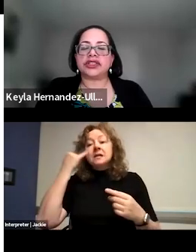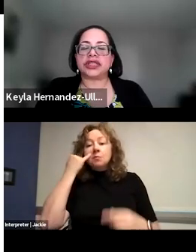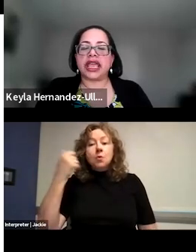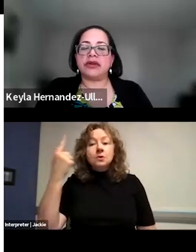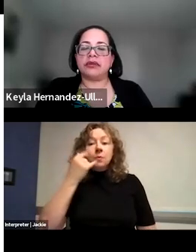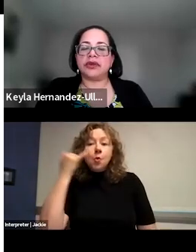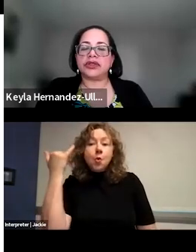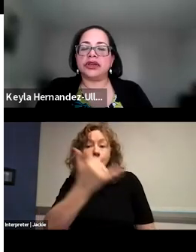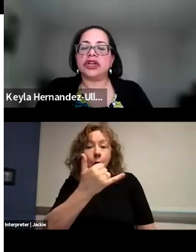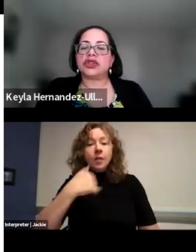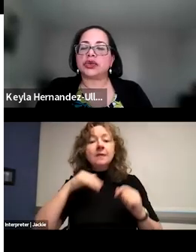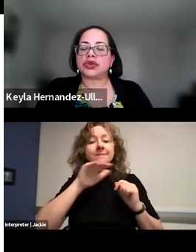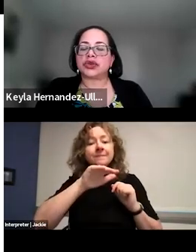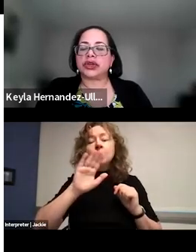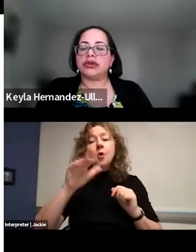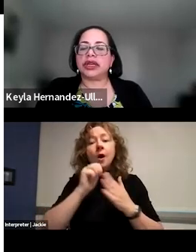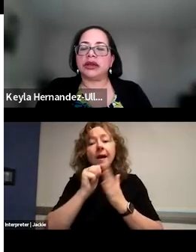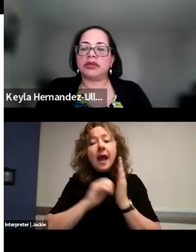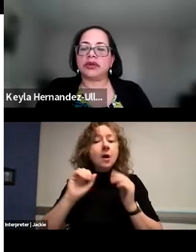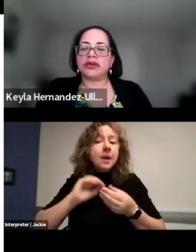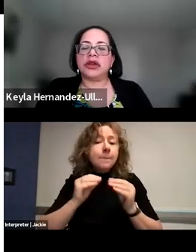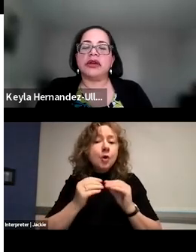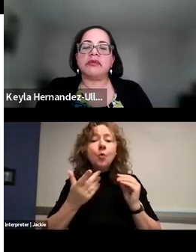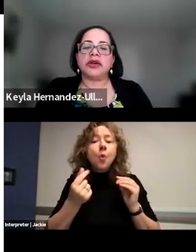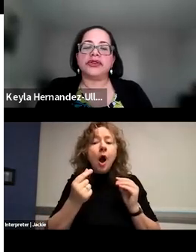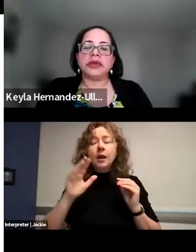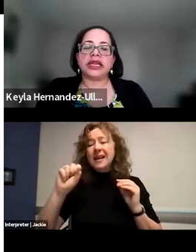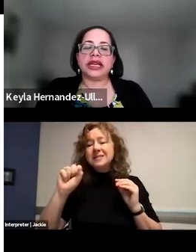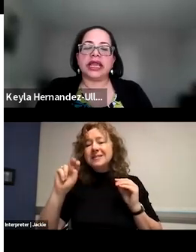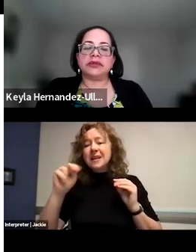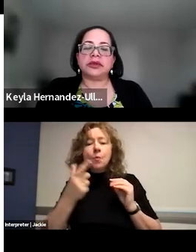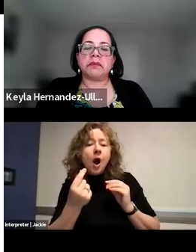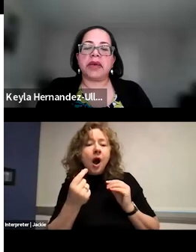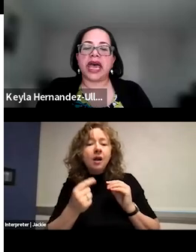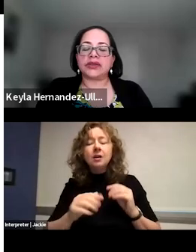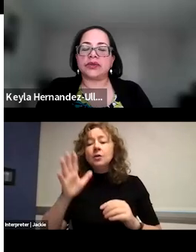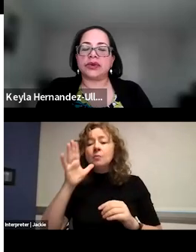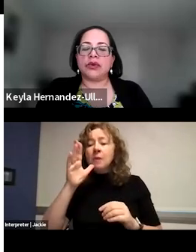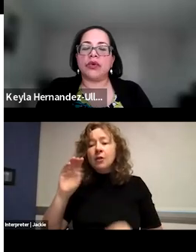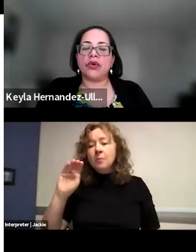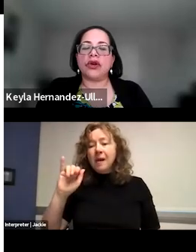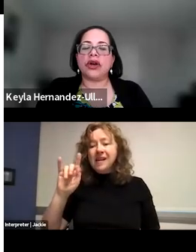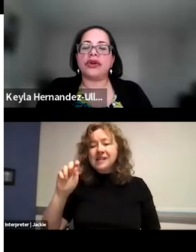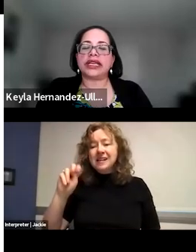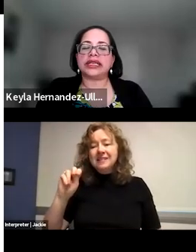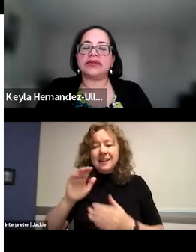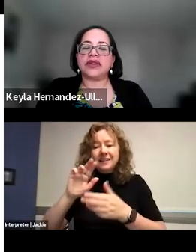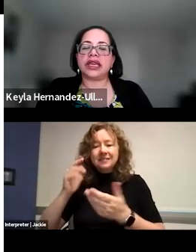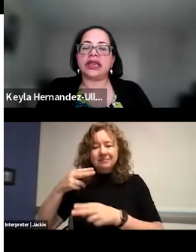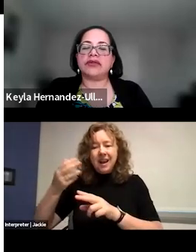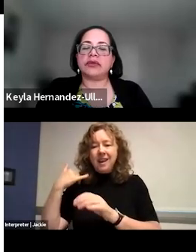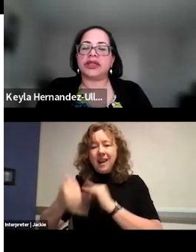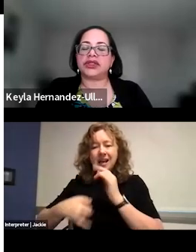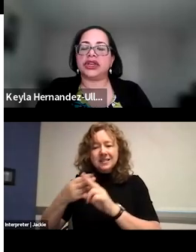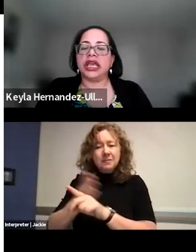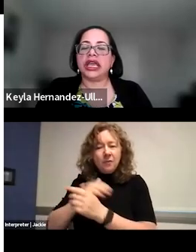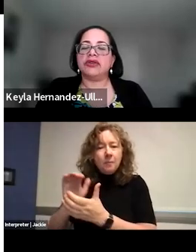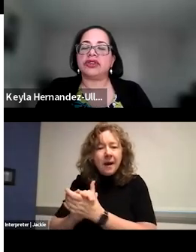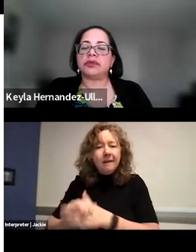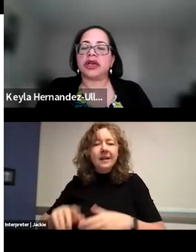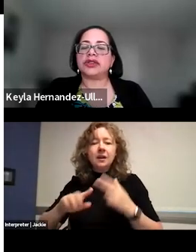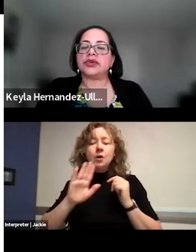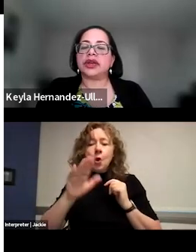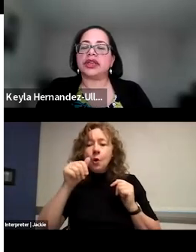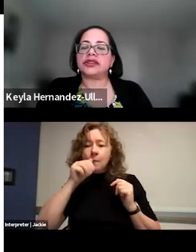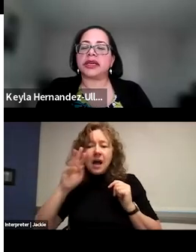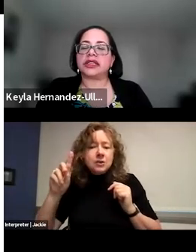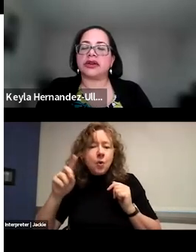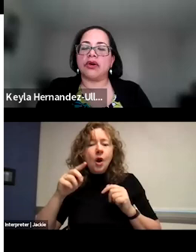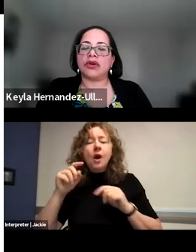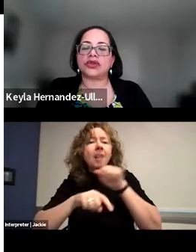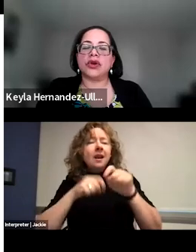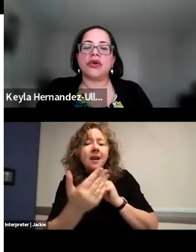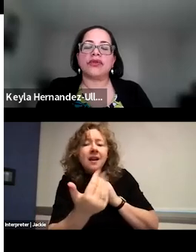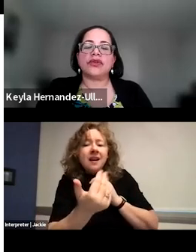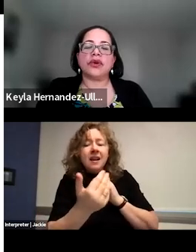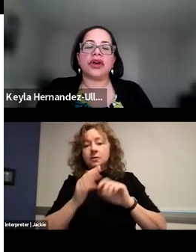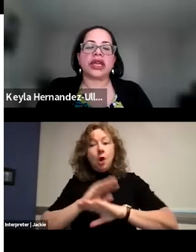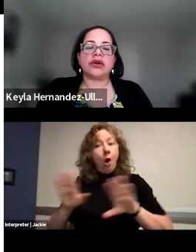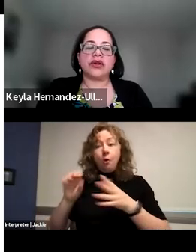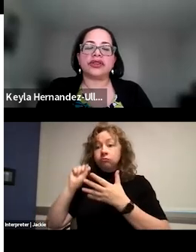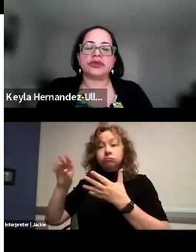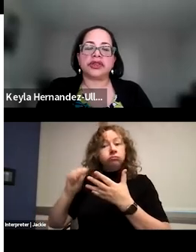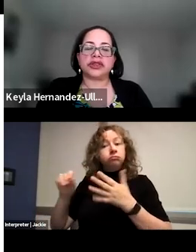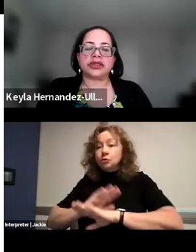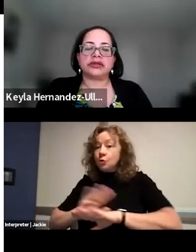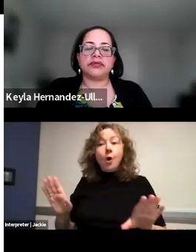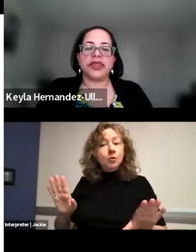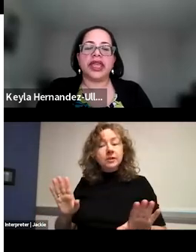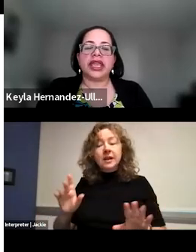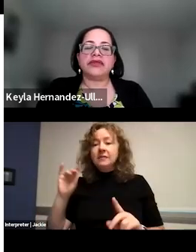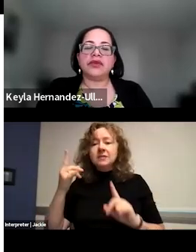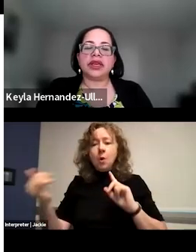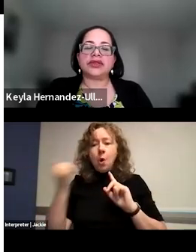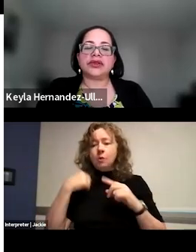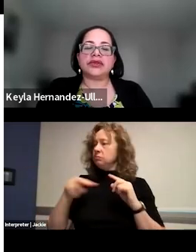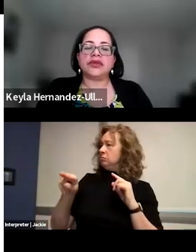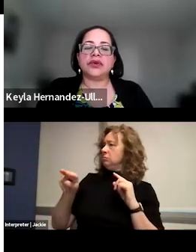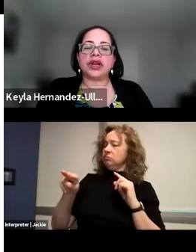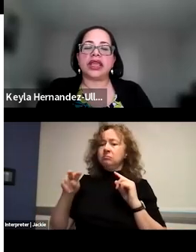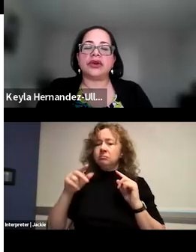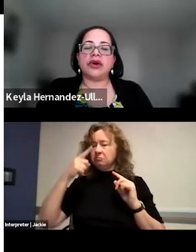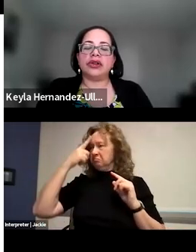Keyla Hernandez-Ulloa: Do not give up personal information, such as account numbers, social security number, mother's maiden names, password or other identifying information in response to unexpected calls, or, if you are at all suspicious.